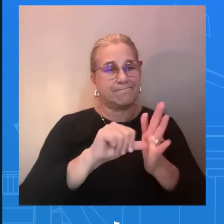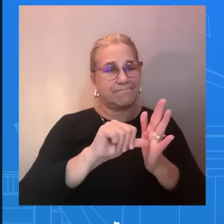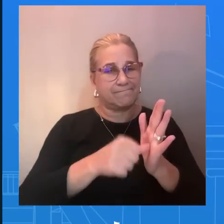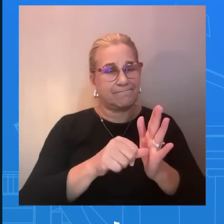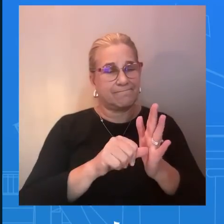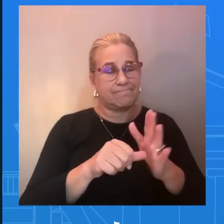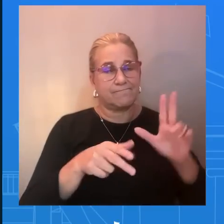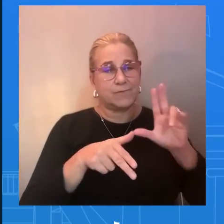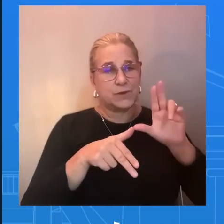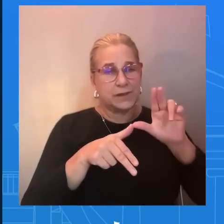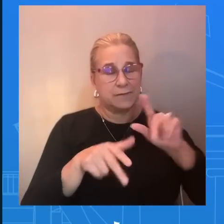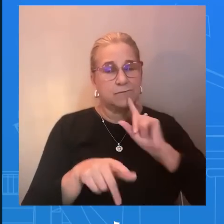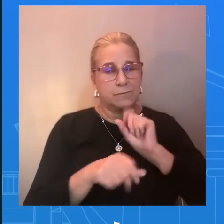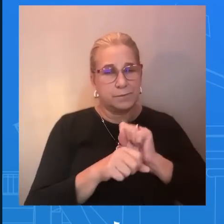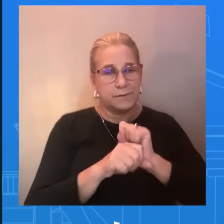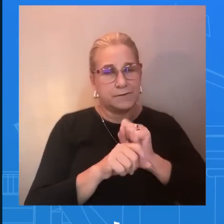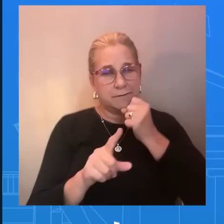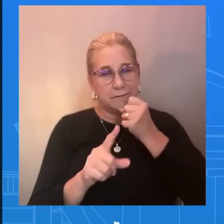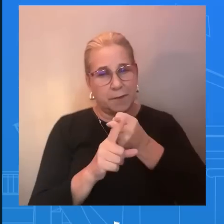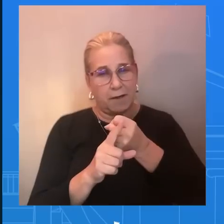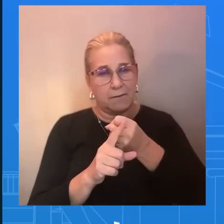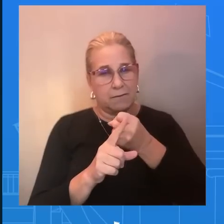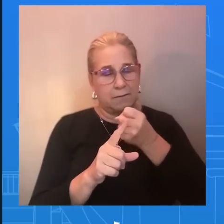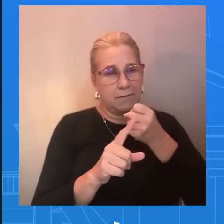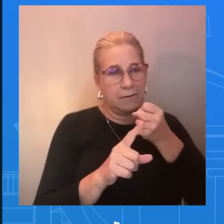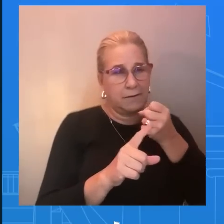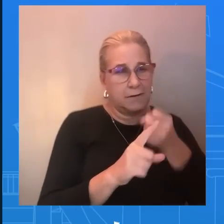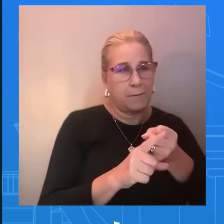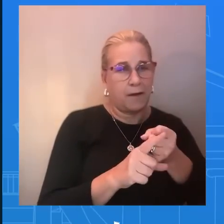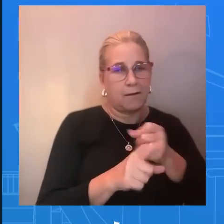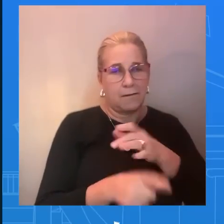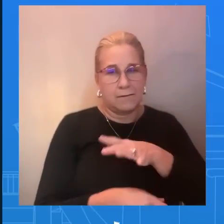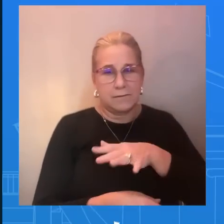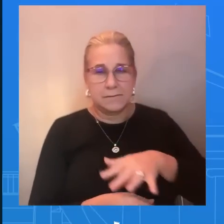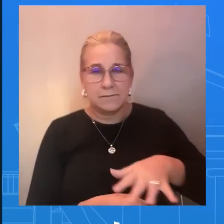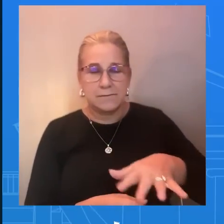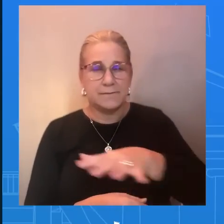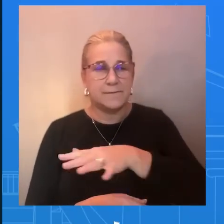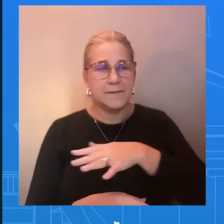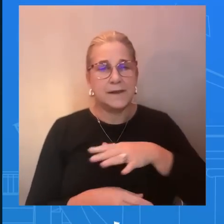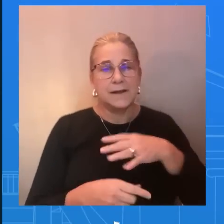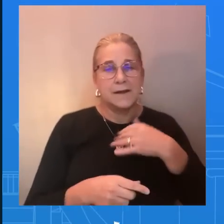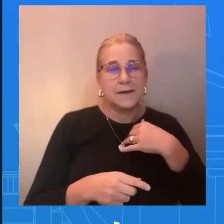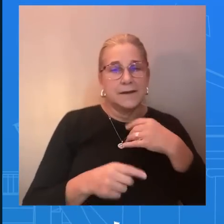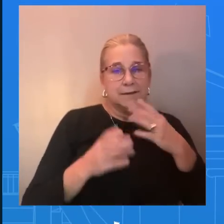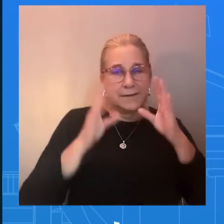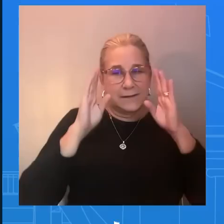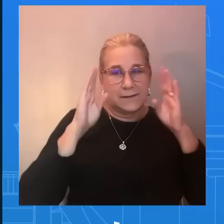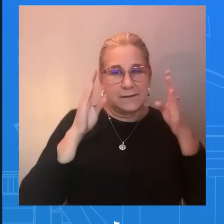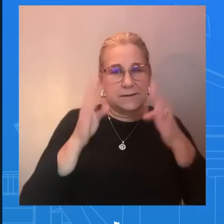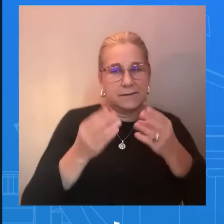and how we’re trying to work with our partners on the ground to make sure we get relief to folks on the ground.